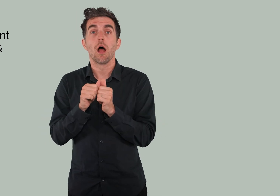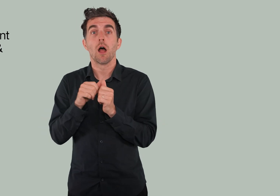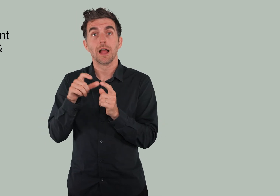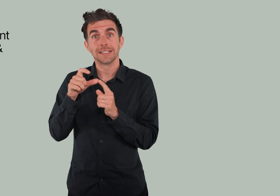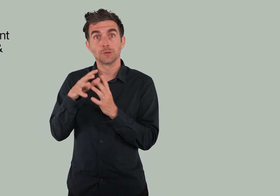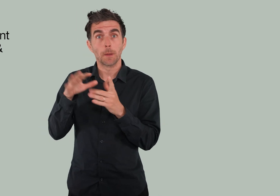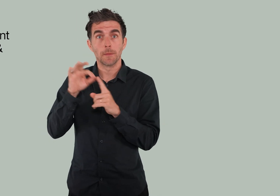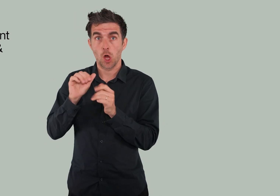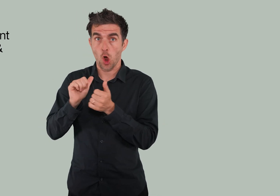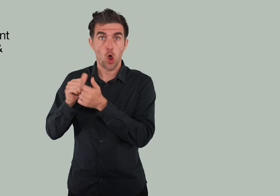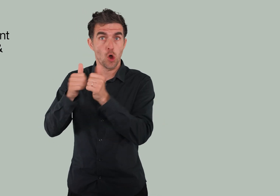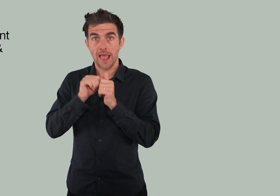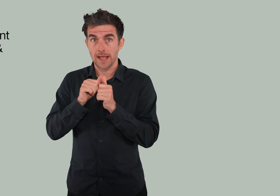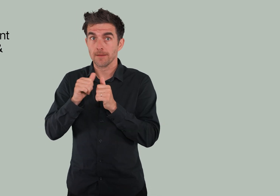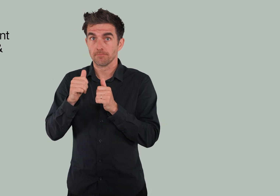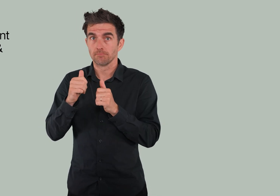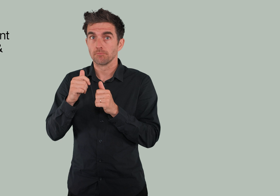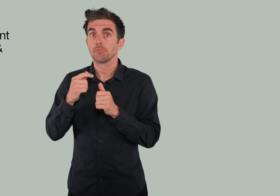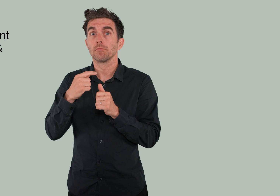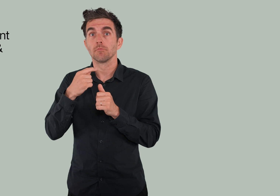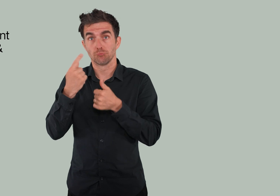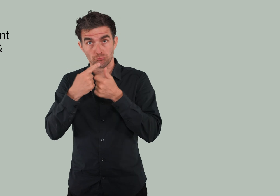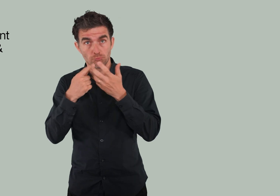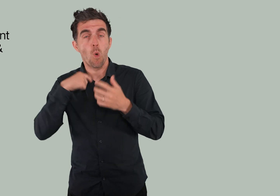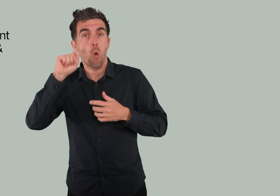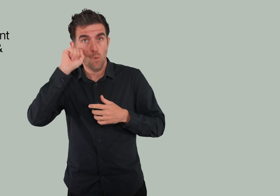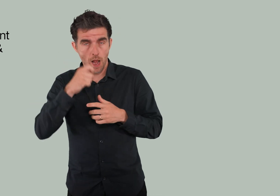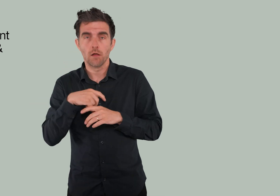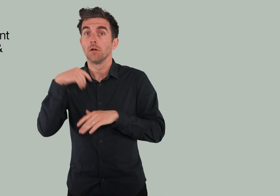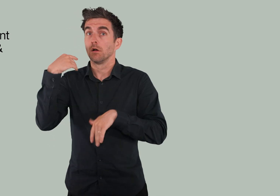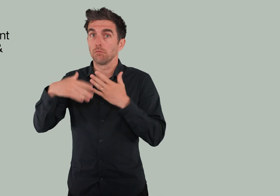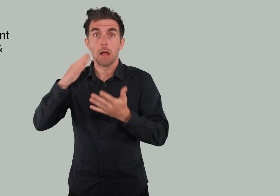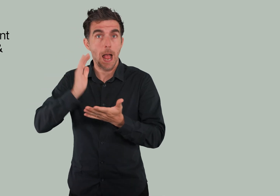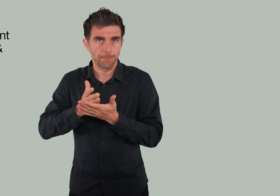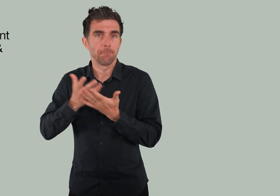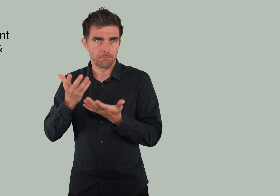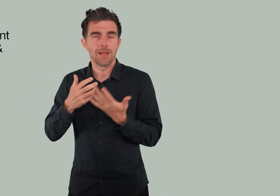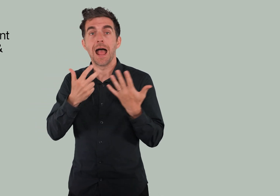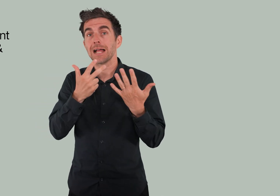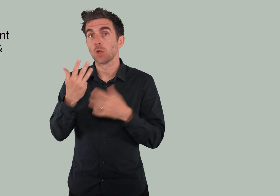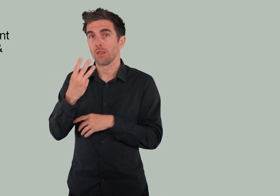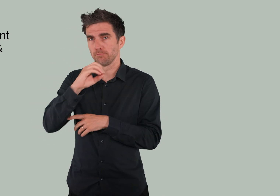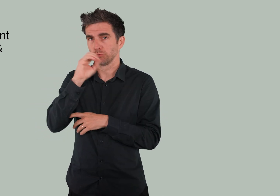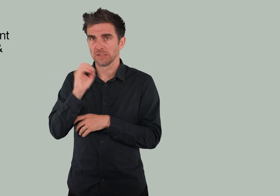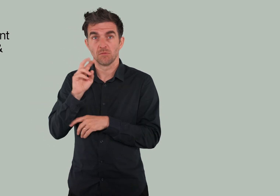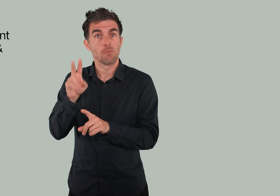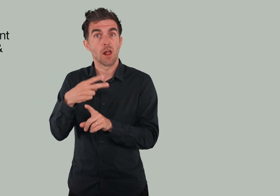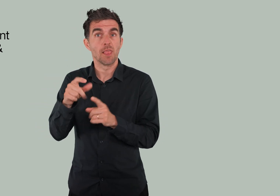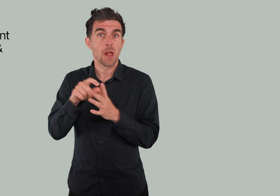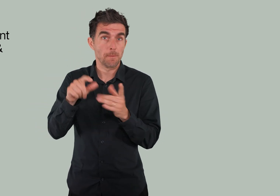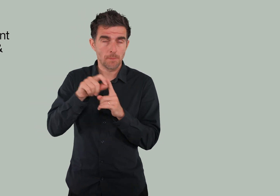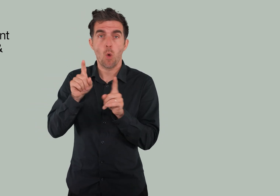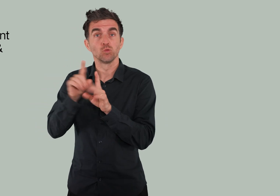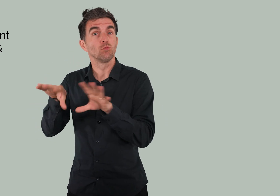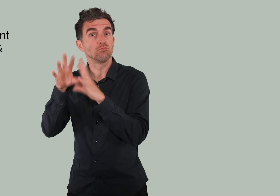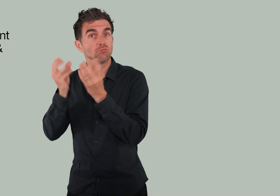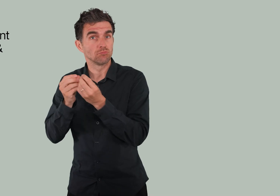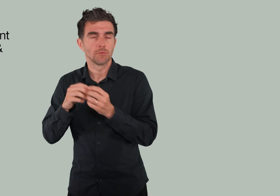DWP colleagues did what they said they would (83 per cent for both PIP and overall);